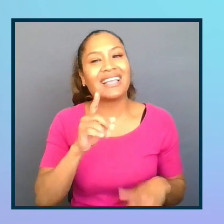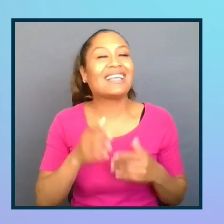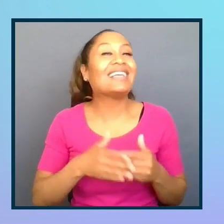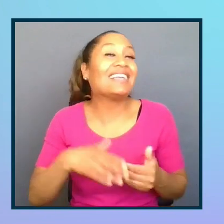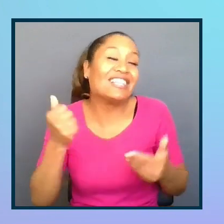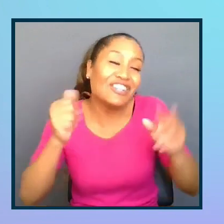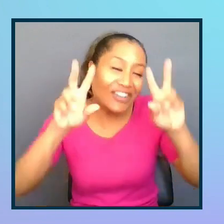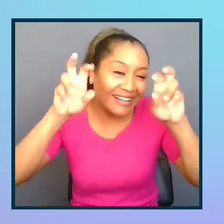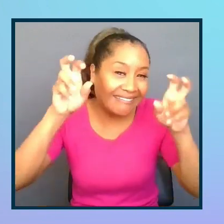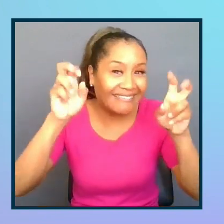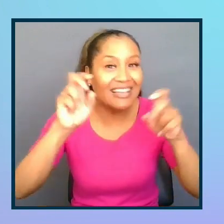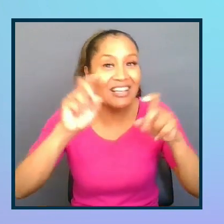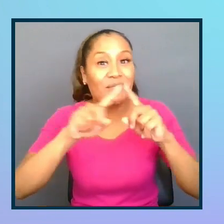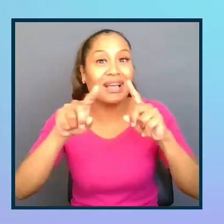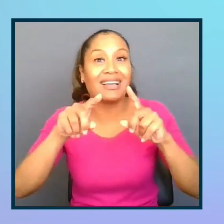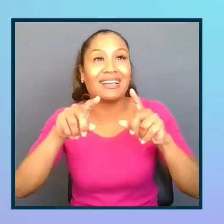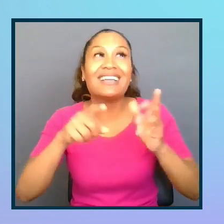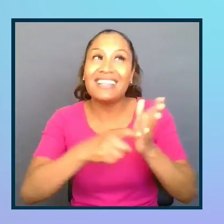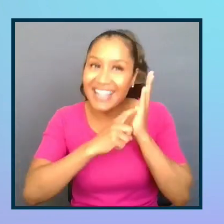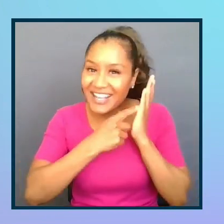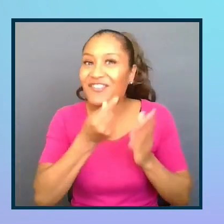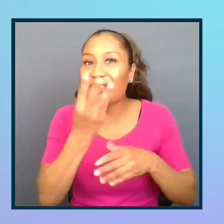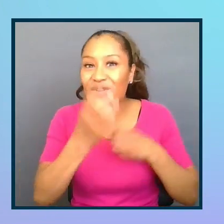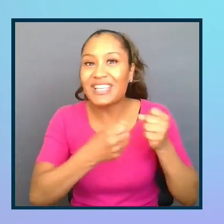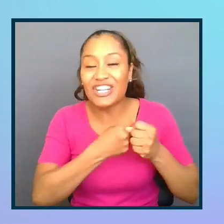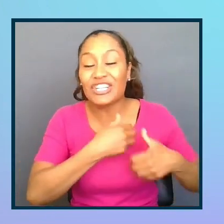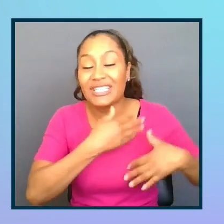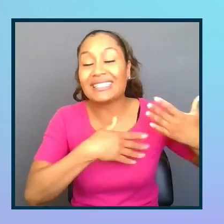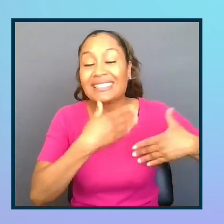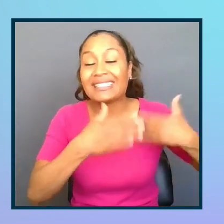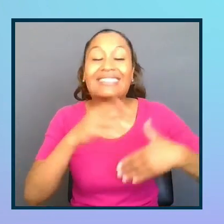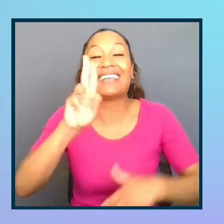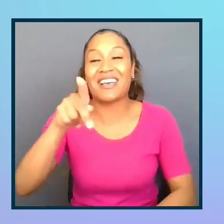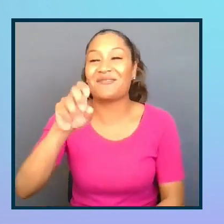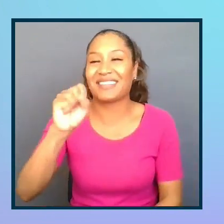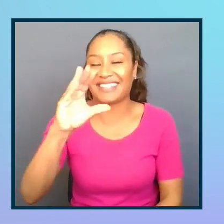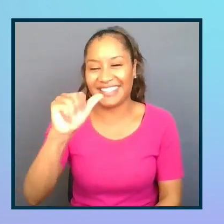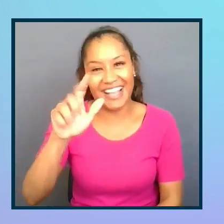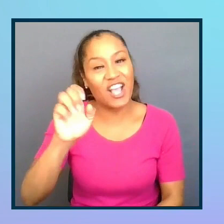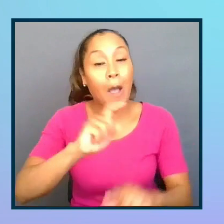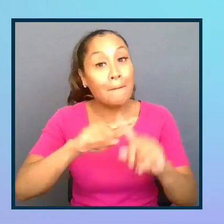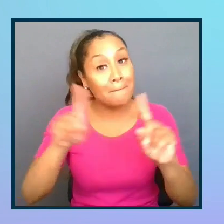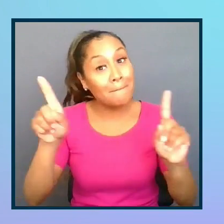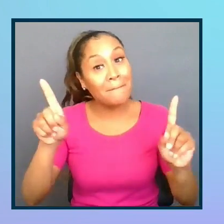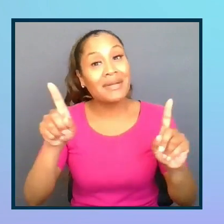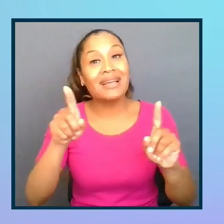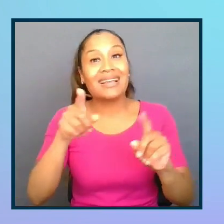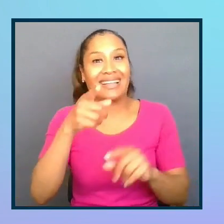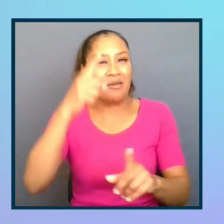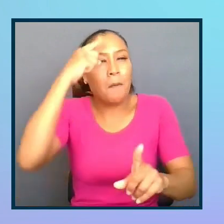although it's taken a few years to upscale, but having that positive attitude towards accessibility